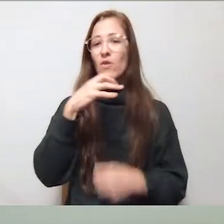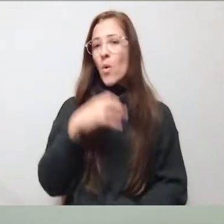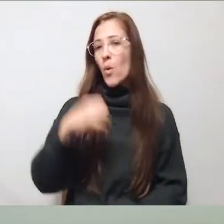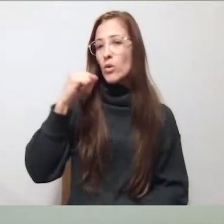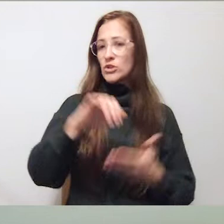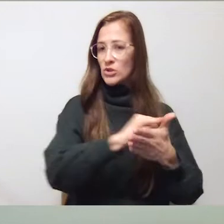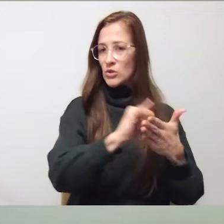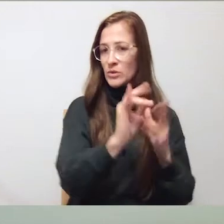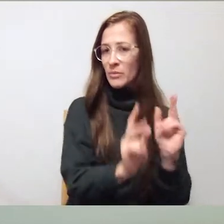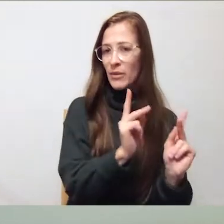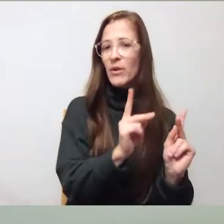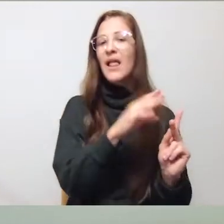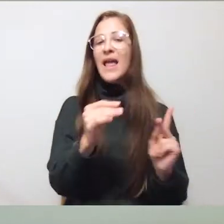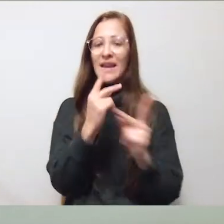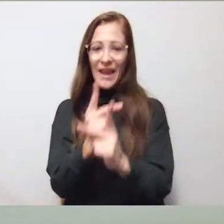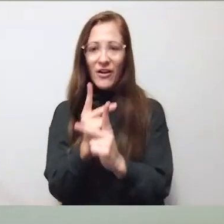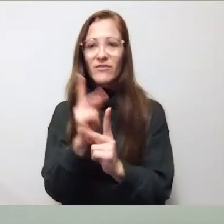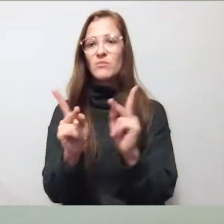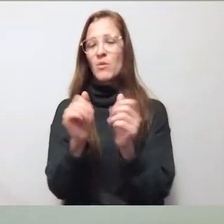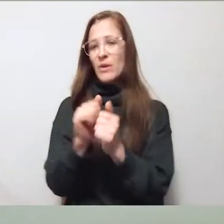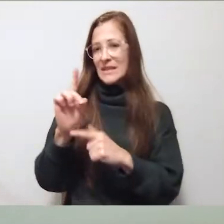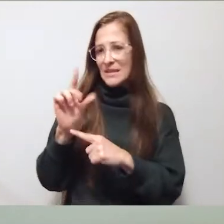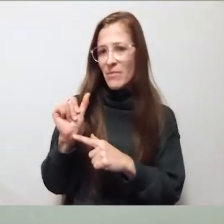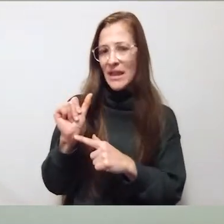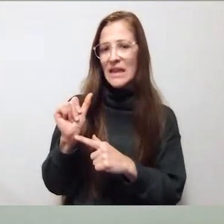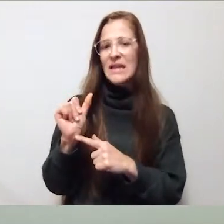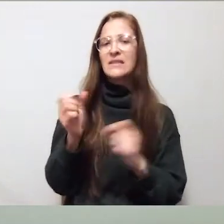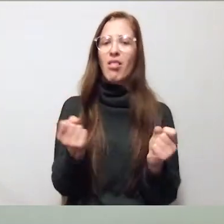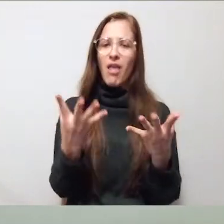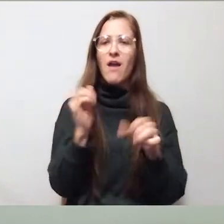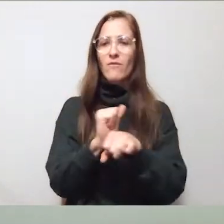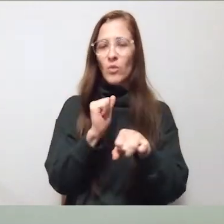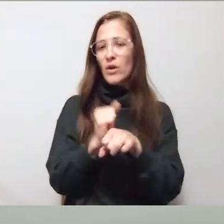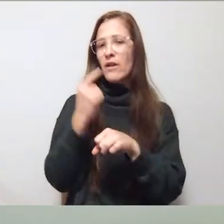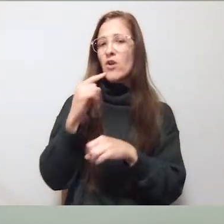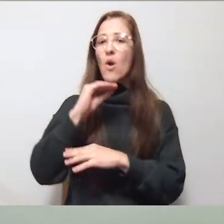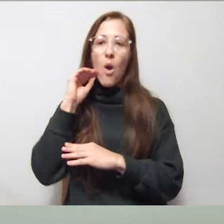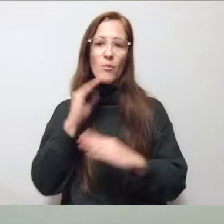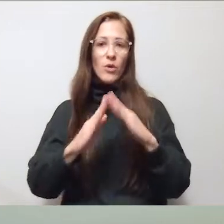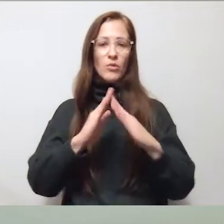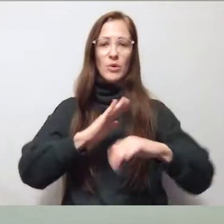but also for caregivers, for people with disabilities. We do a ton of work on home and community-based services